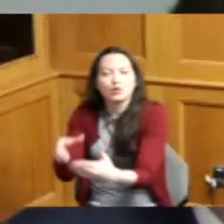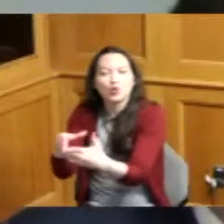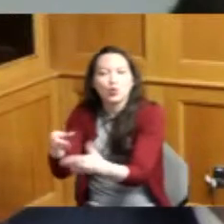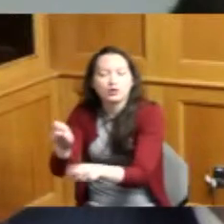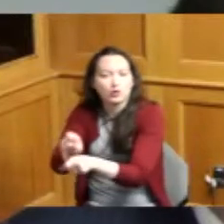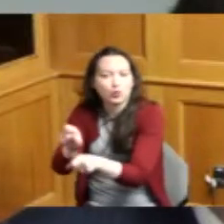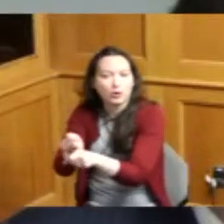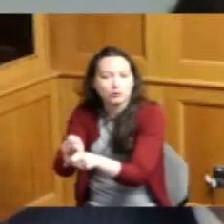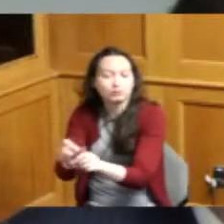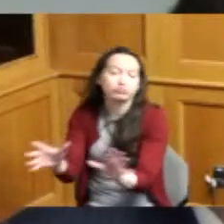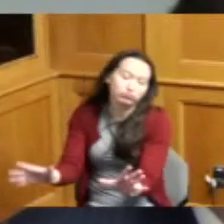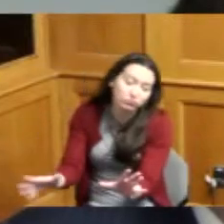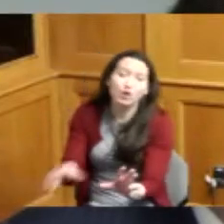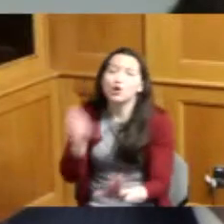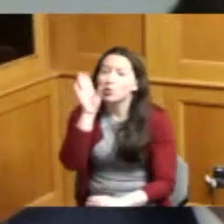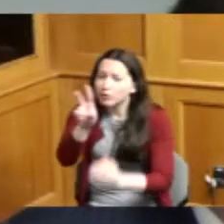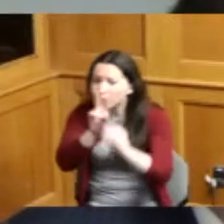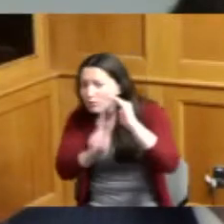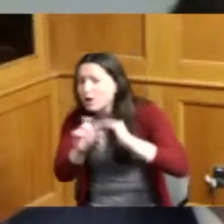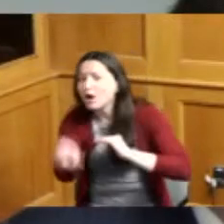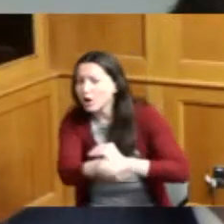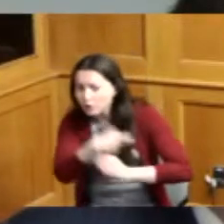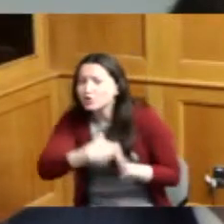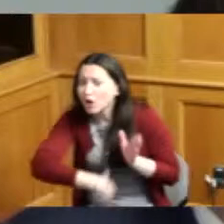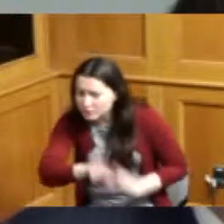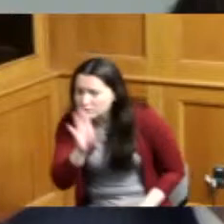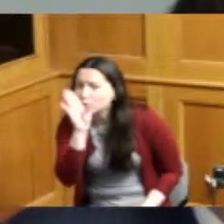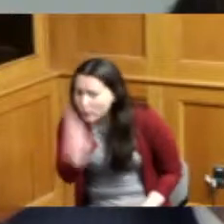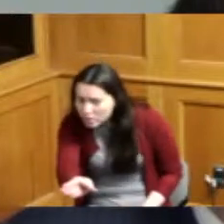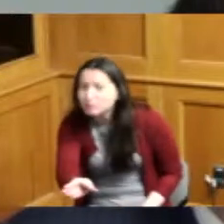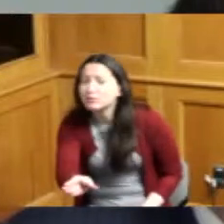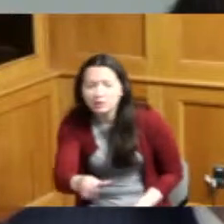there would be other costs involved there will be other costs involved we've talked about